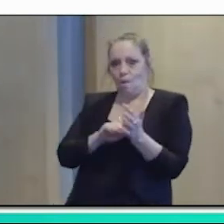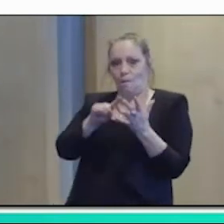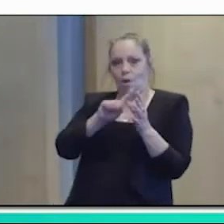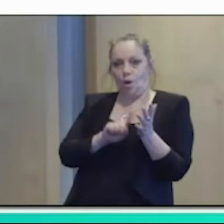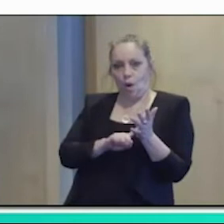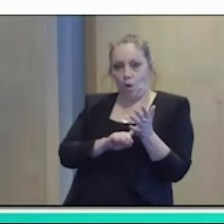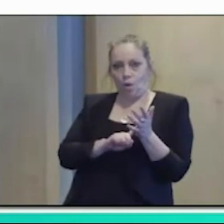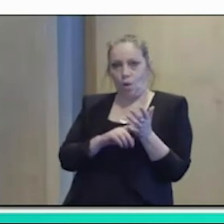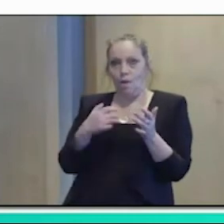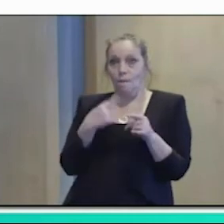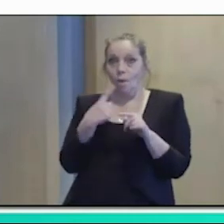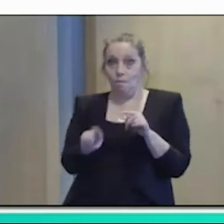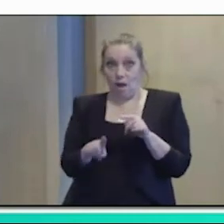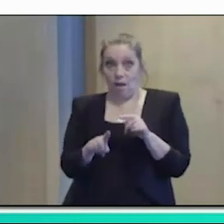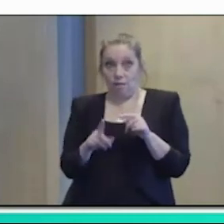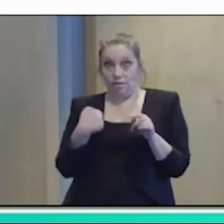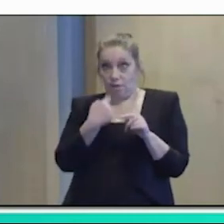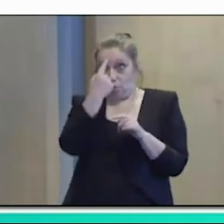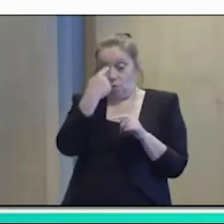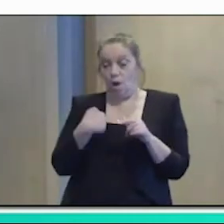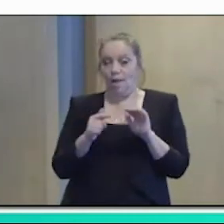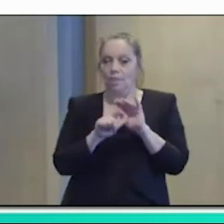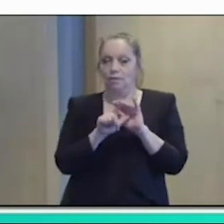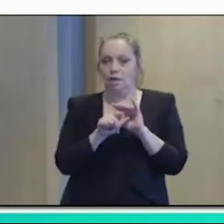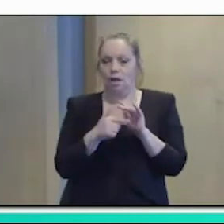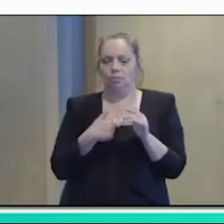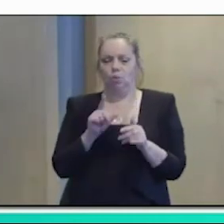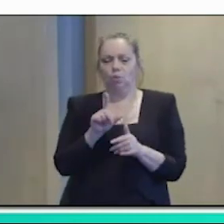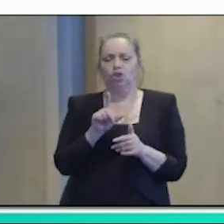than expected because at that particular time it was cheaper to buy electricity from